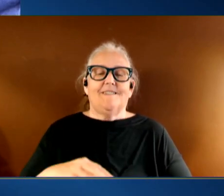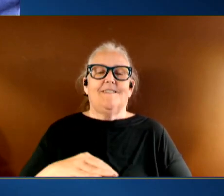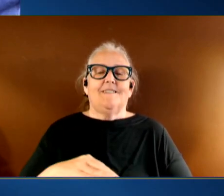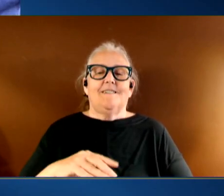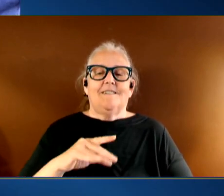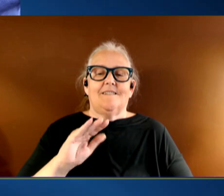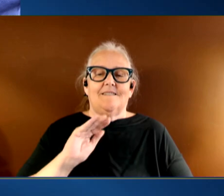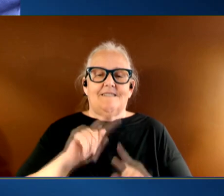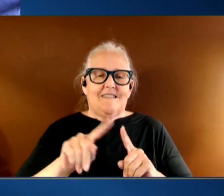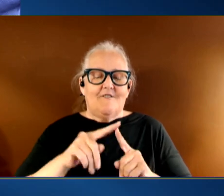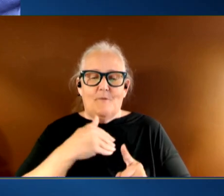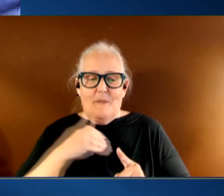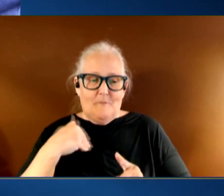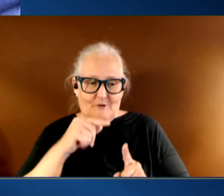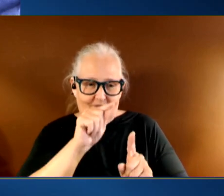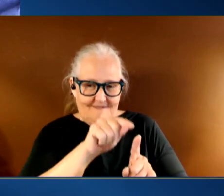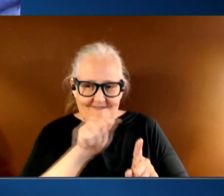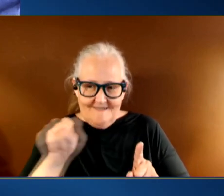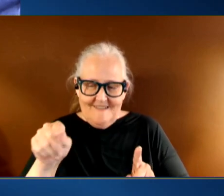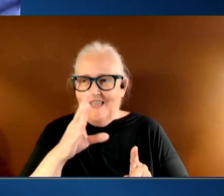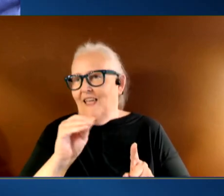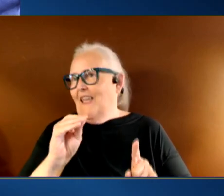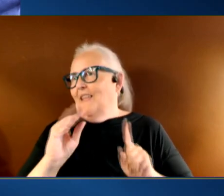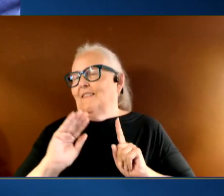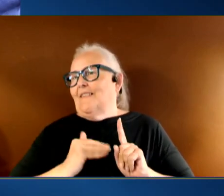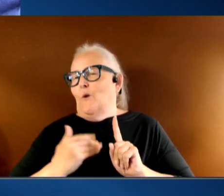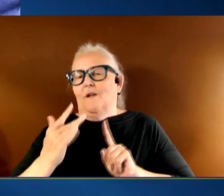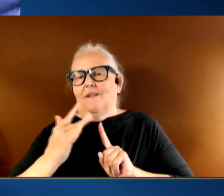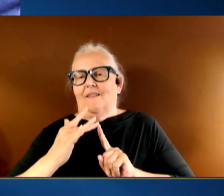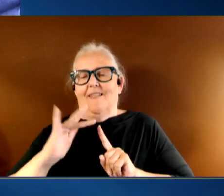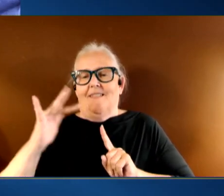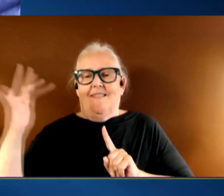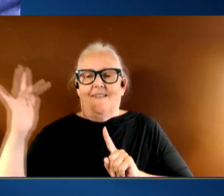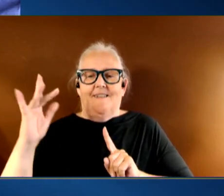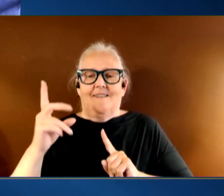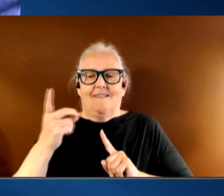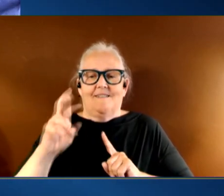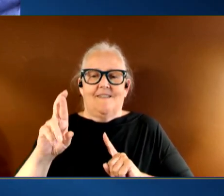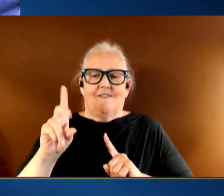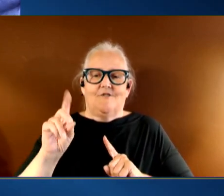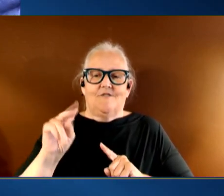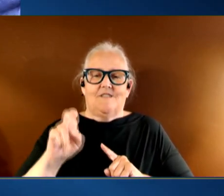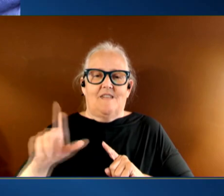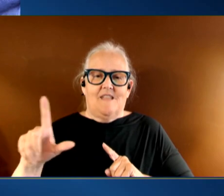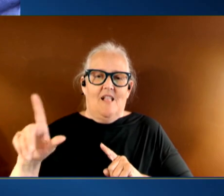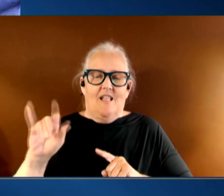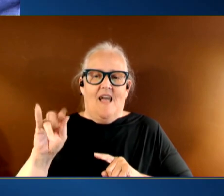you've heard from our illustrious Dr. Donnell Ivy, and our president and CEO,